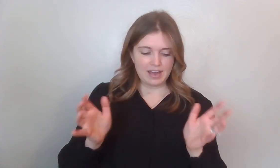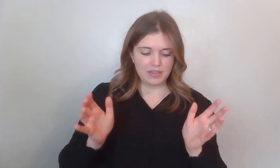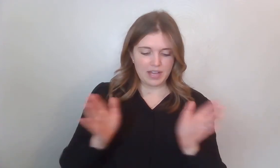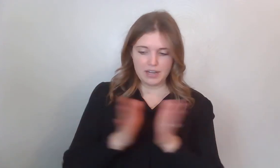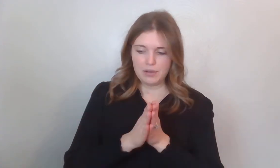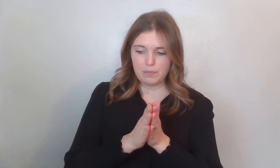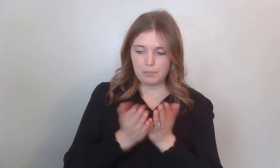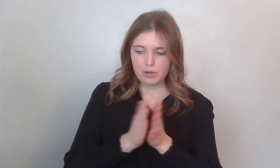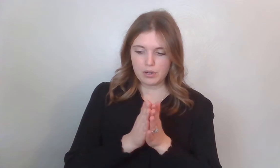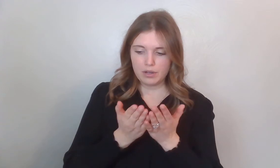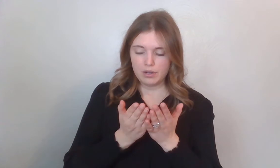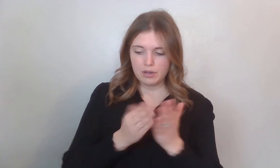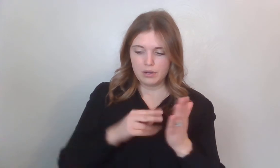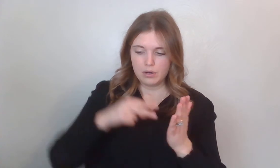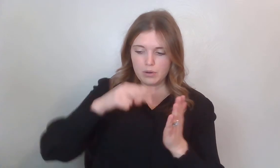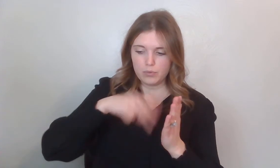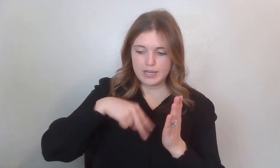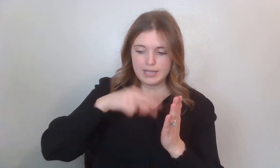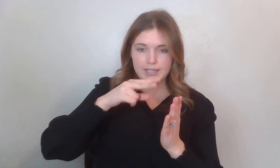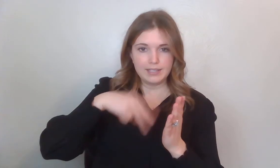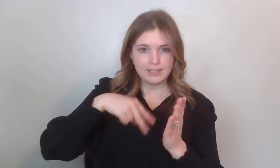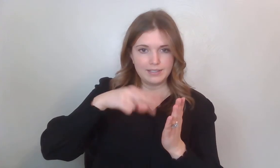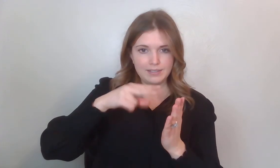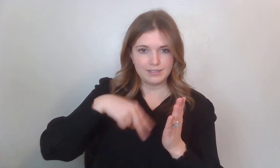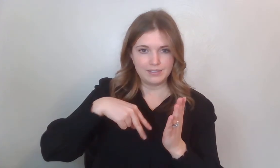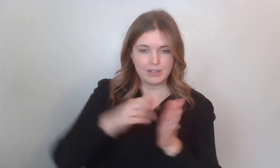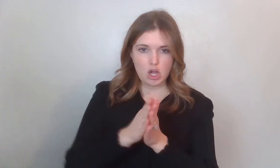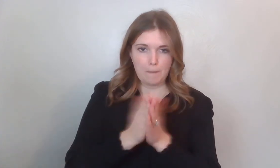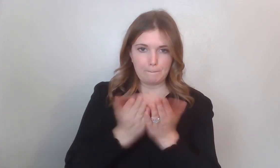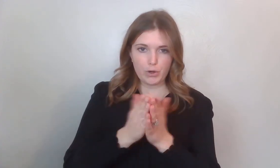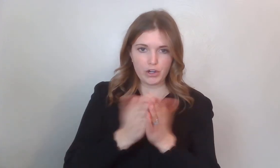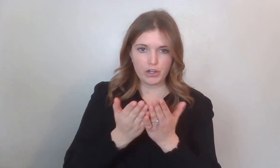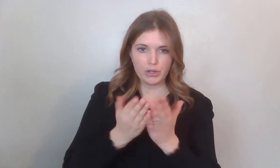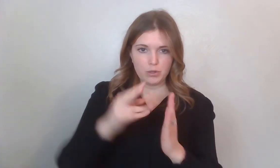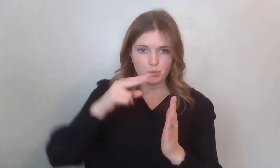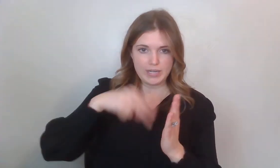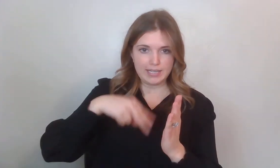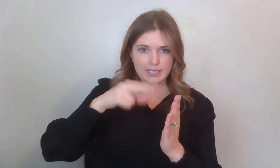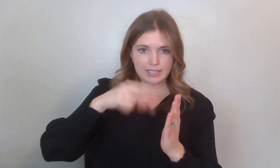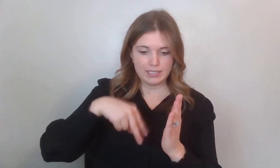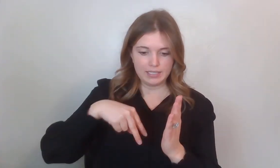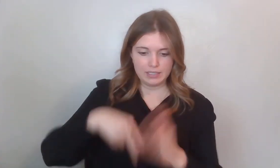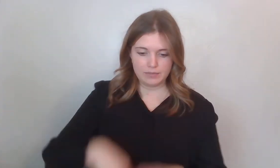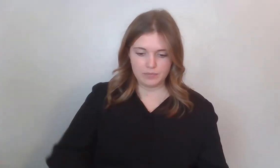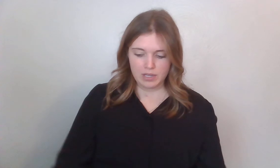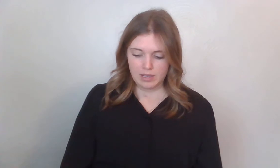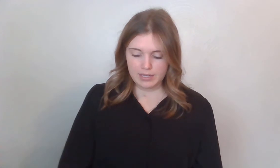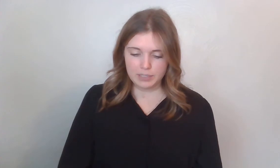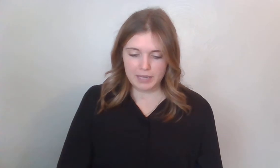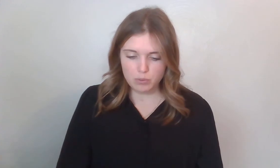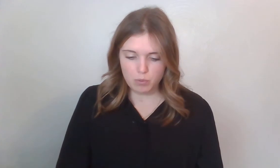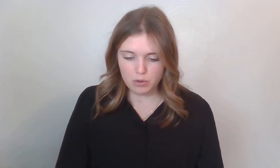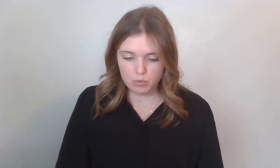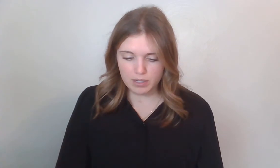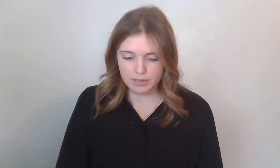and then BOOK READ BOOK READ Next, page 101